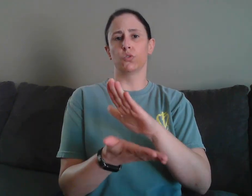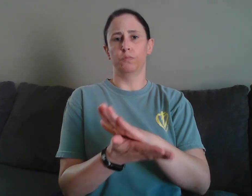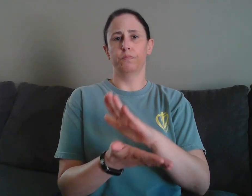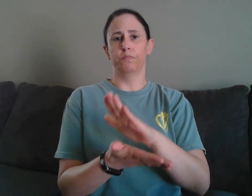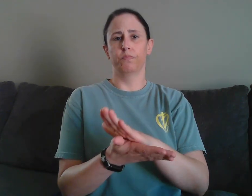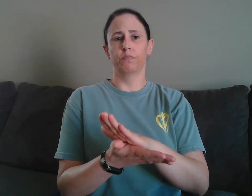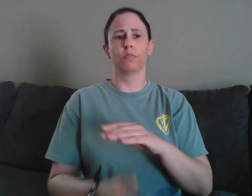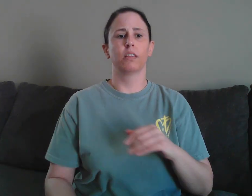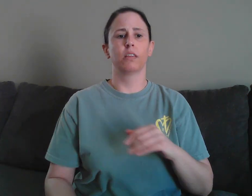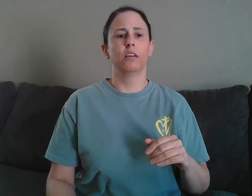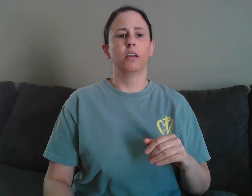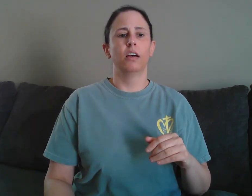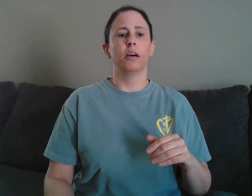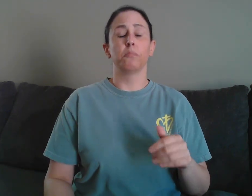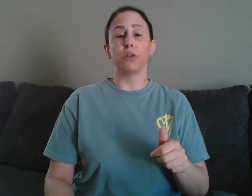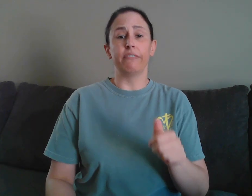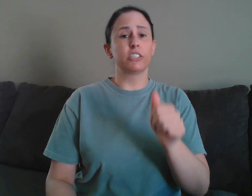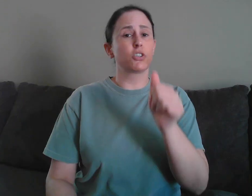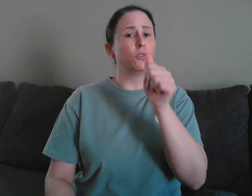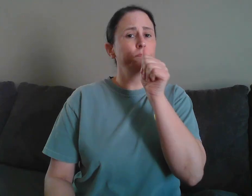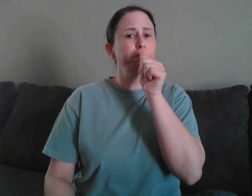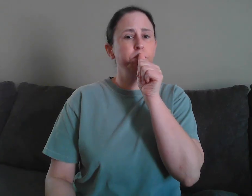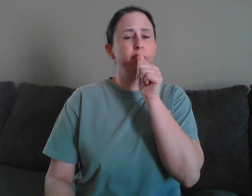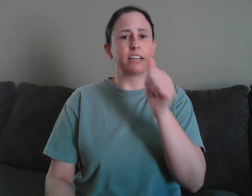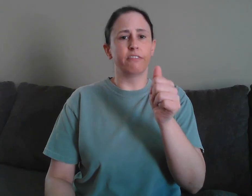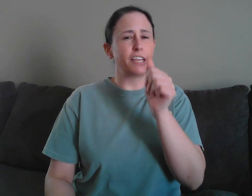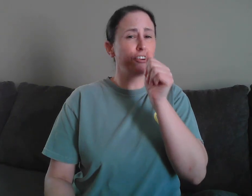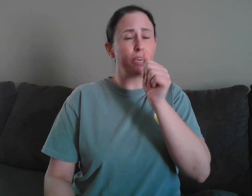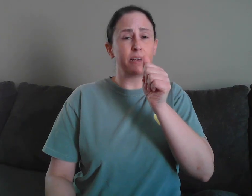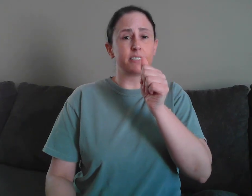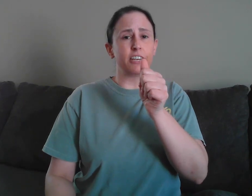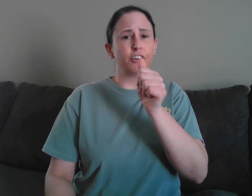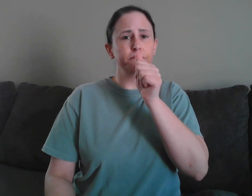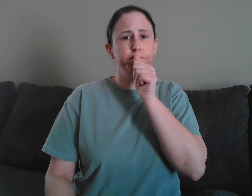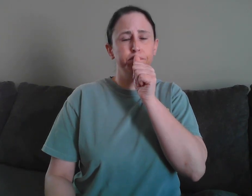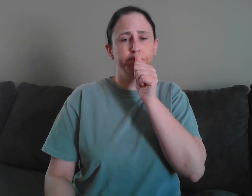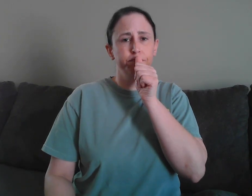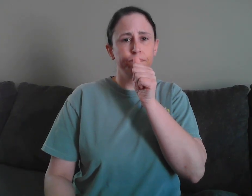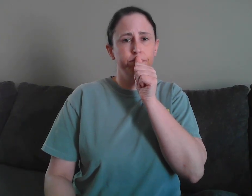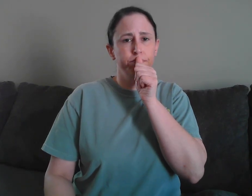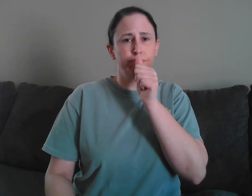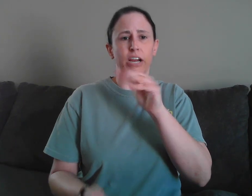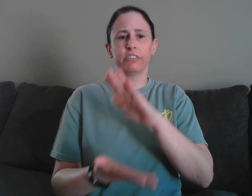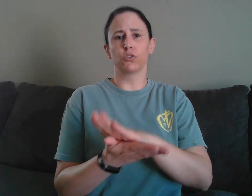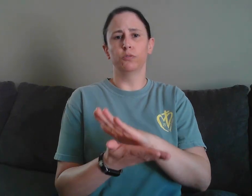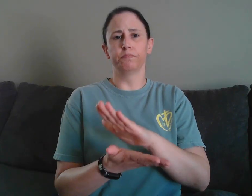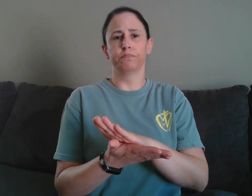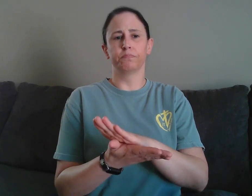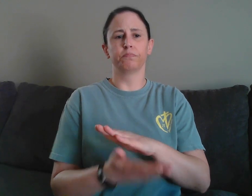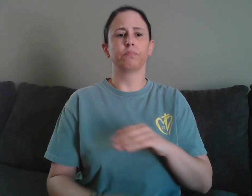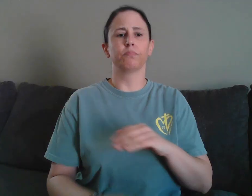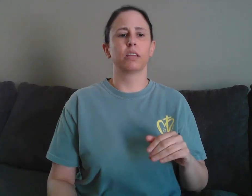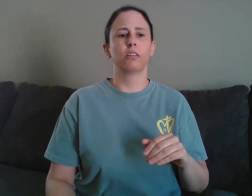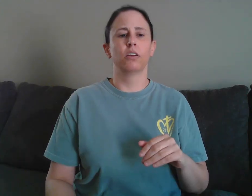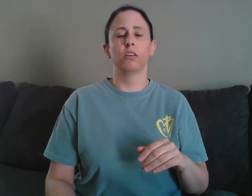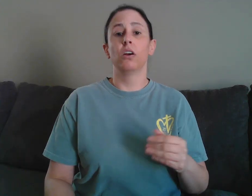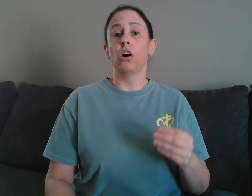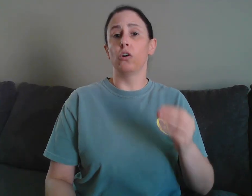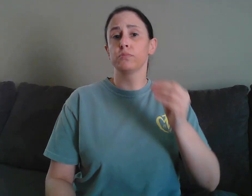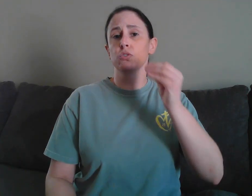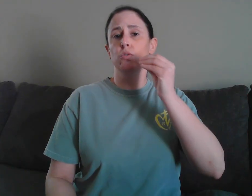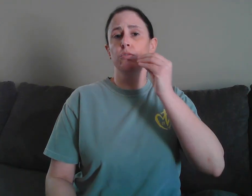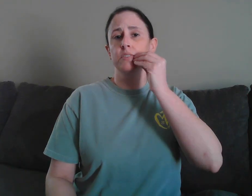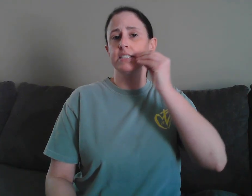school. Private school. Think of like you're keeping a secret. Private school. Home school.